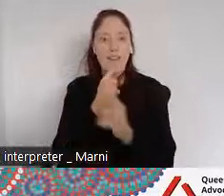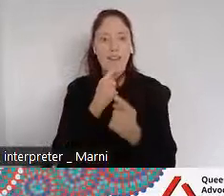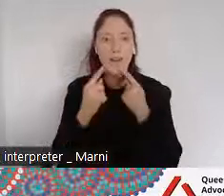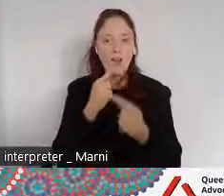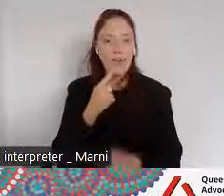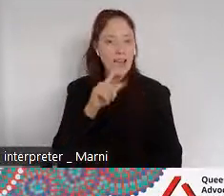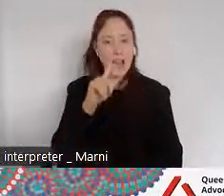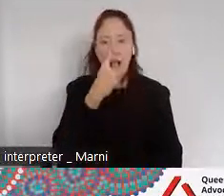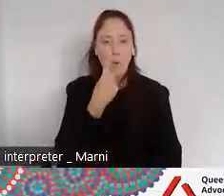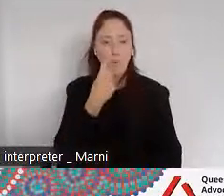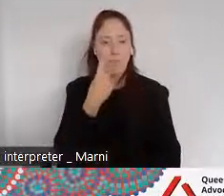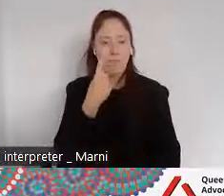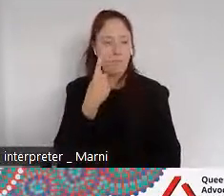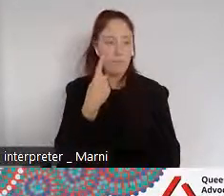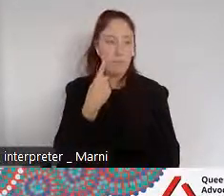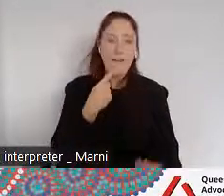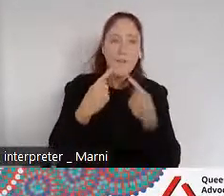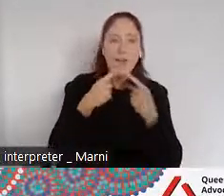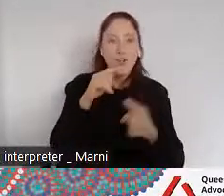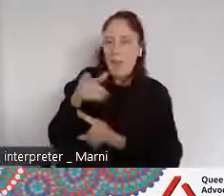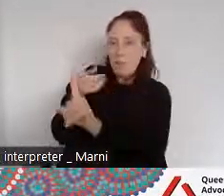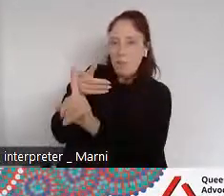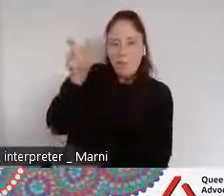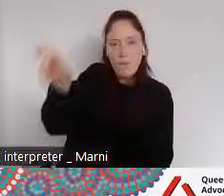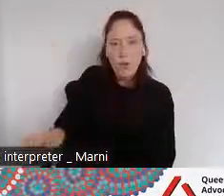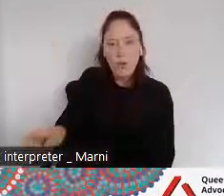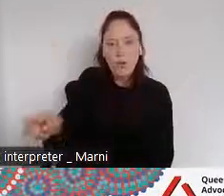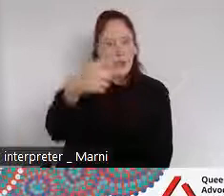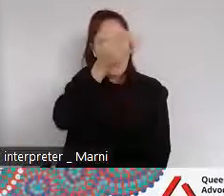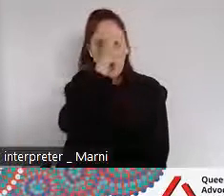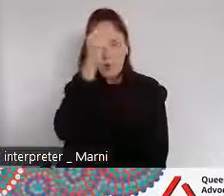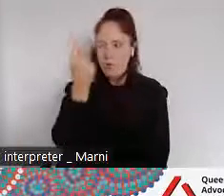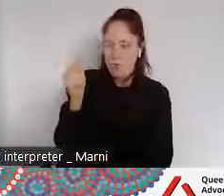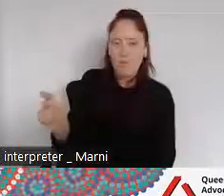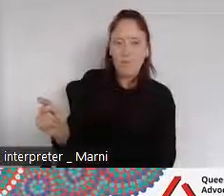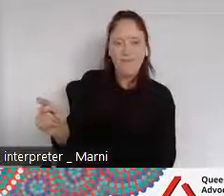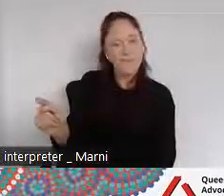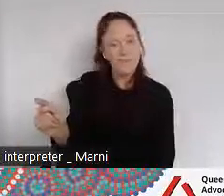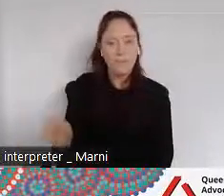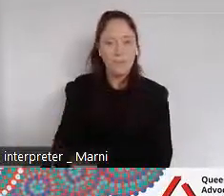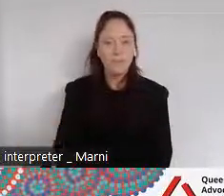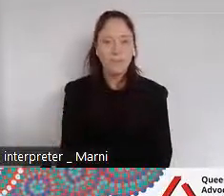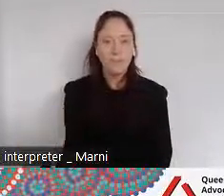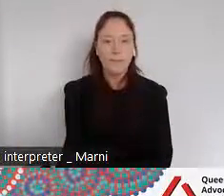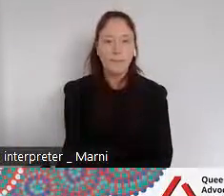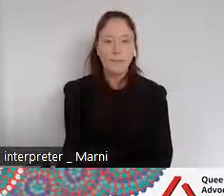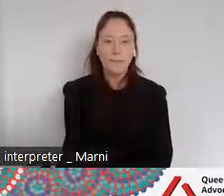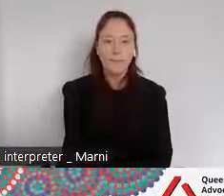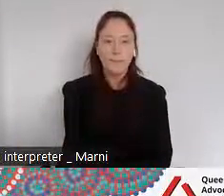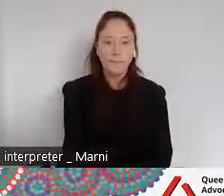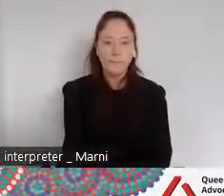adult to the public or a section of the public without a reasonable excuse. In addition to